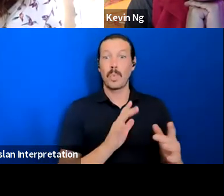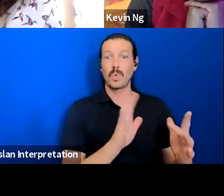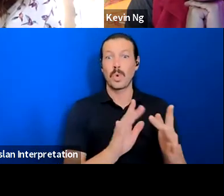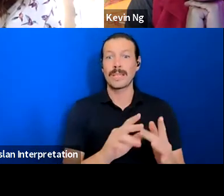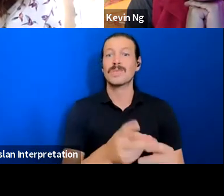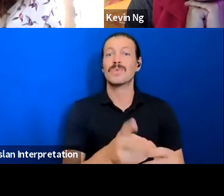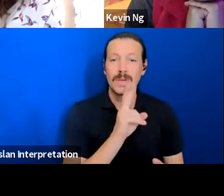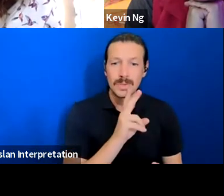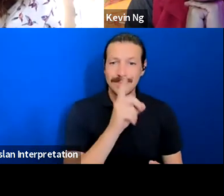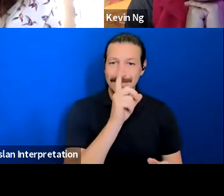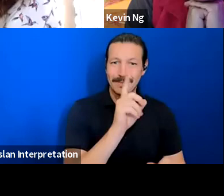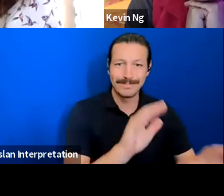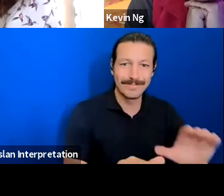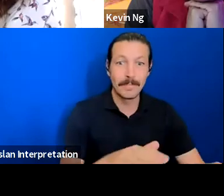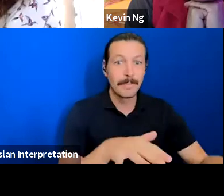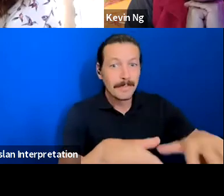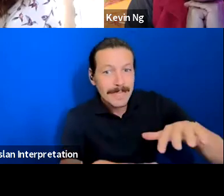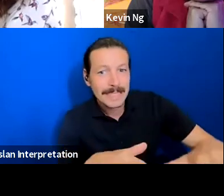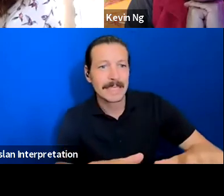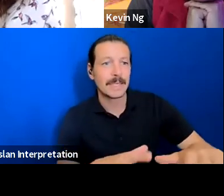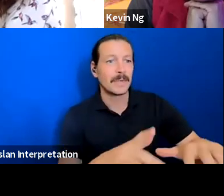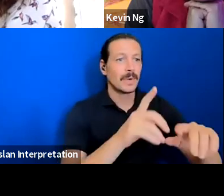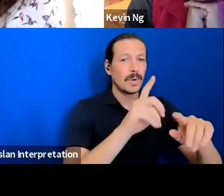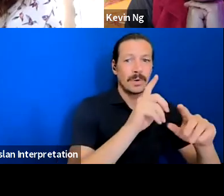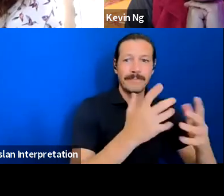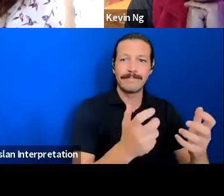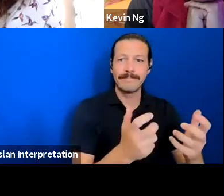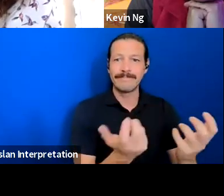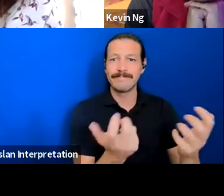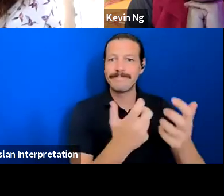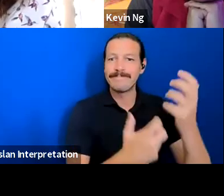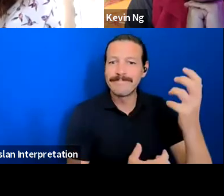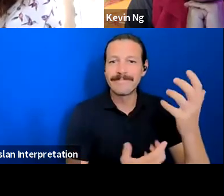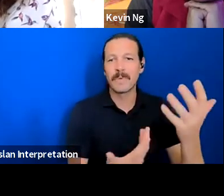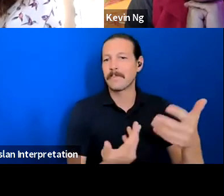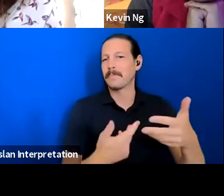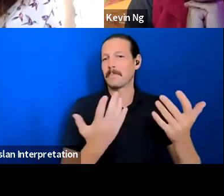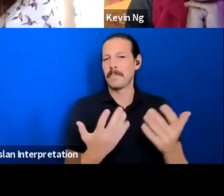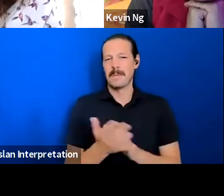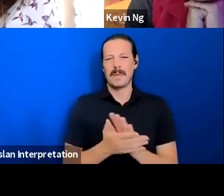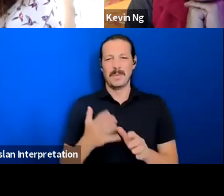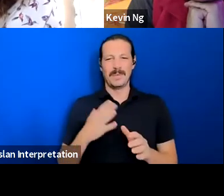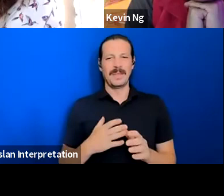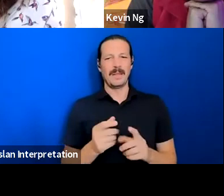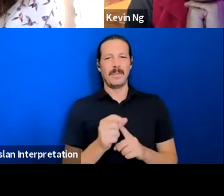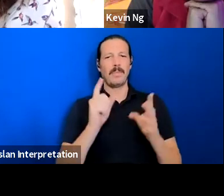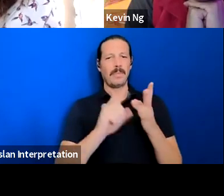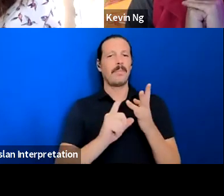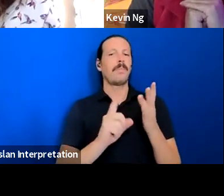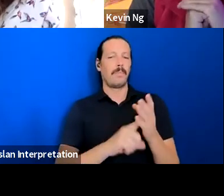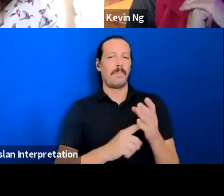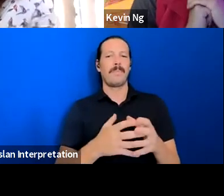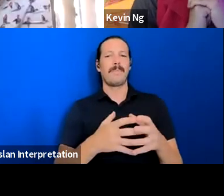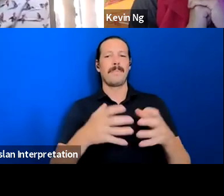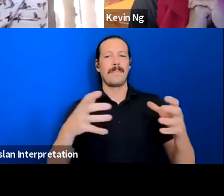a large number in the pool but we do need a mix of people, so we'll be making sure we have a really